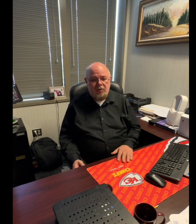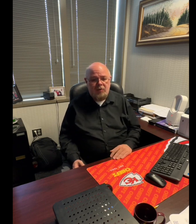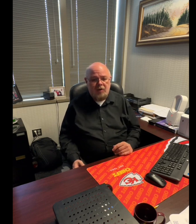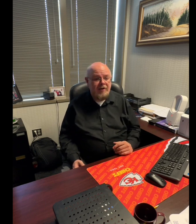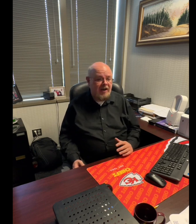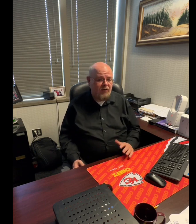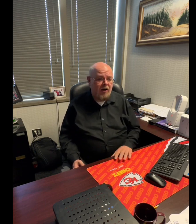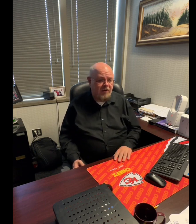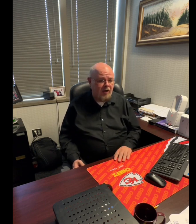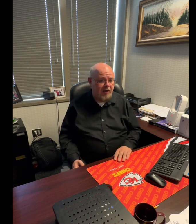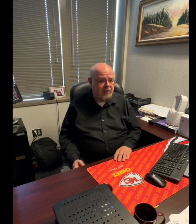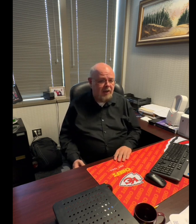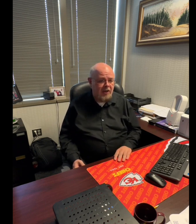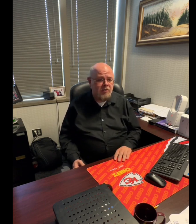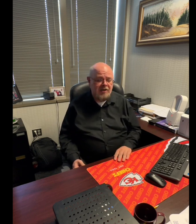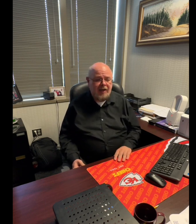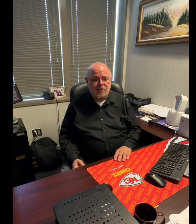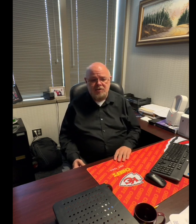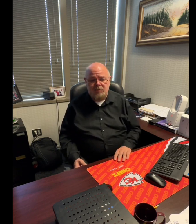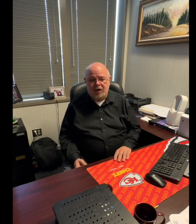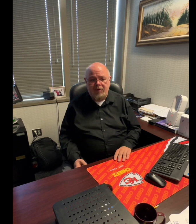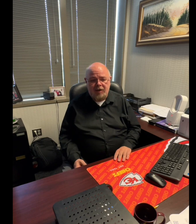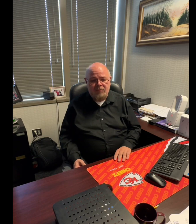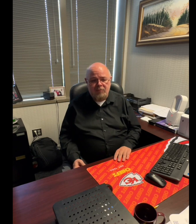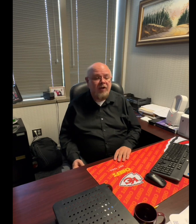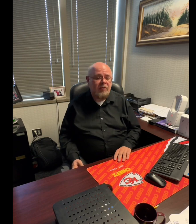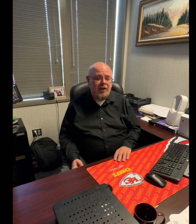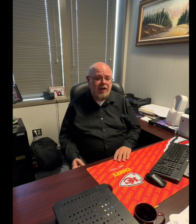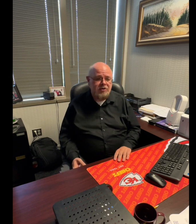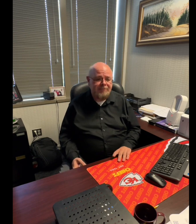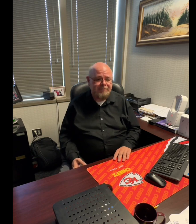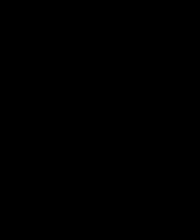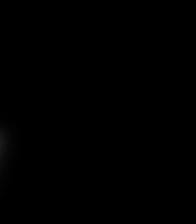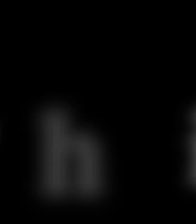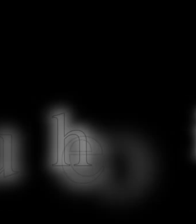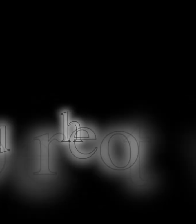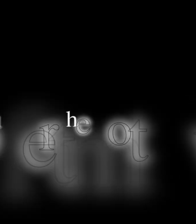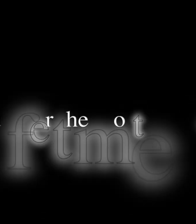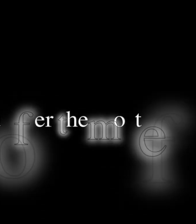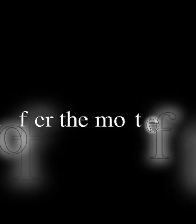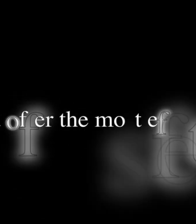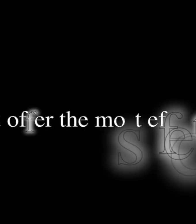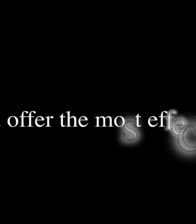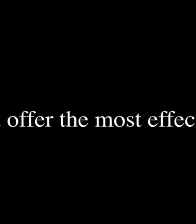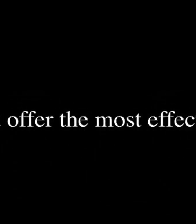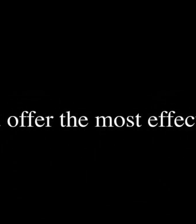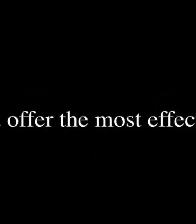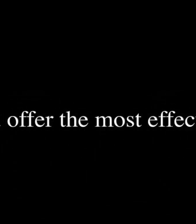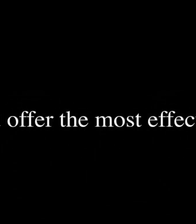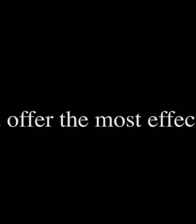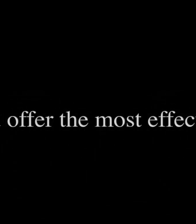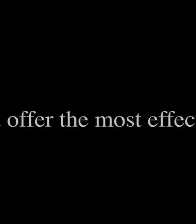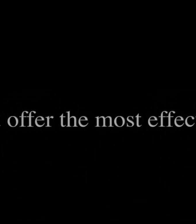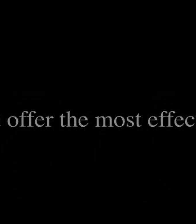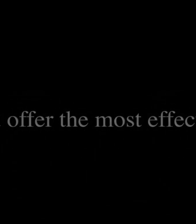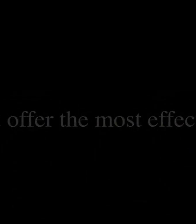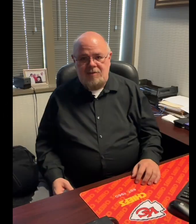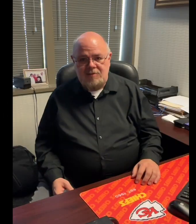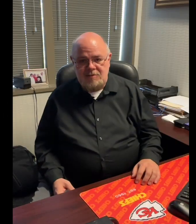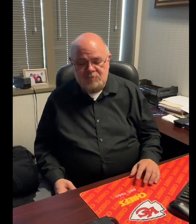who are deaf or hard of hearing and use sign language as our primary mode of communication.